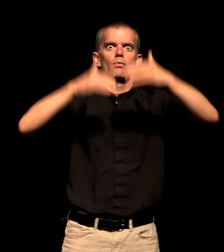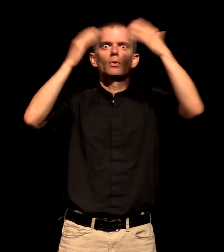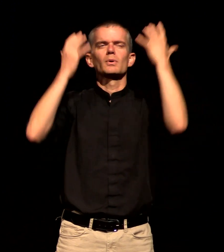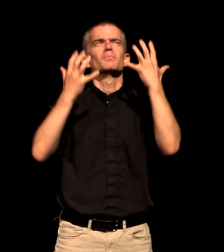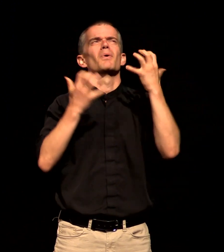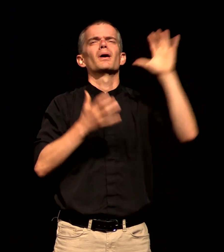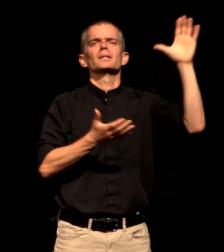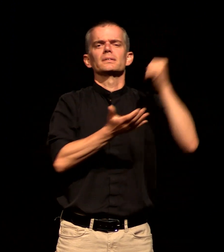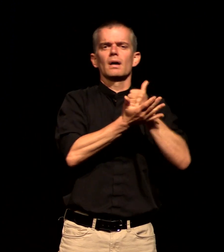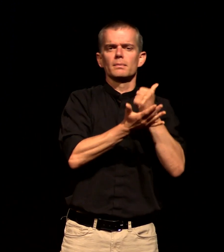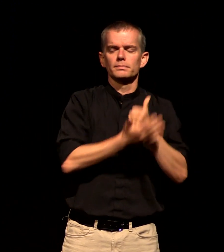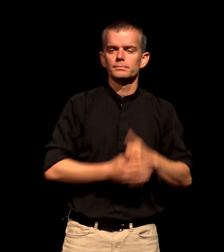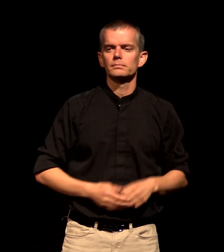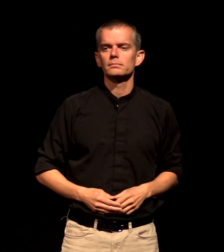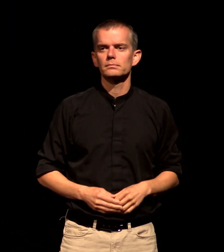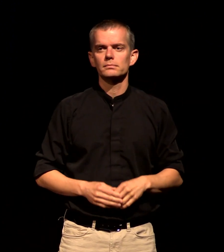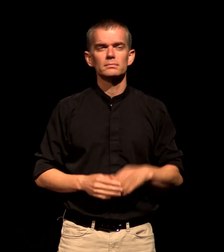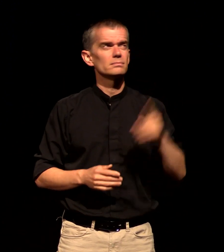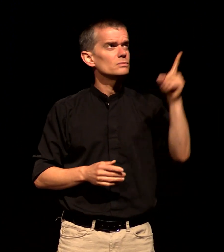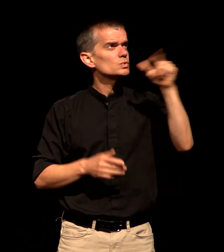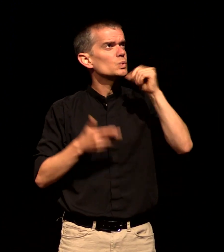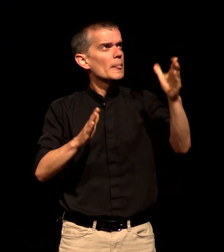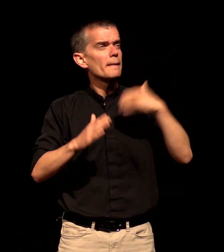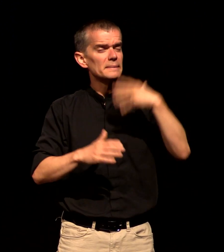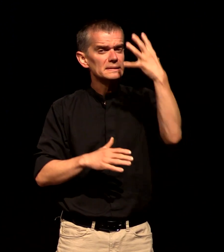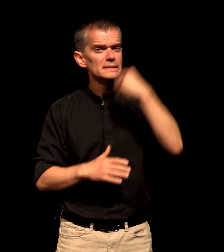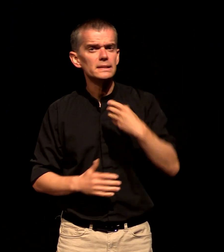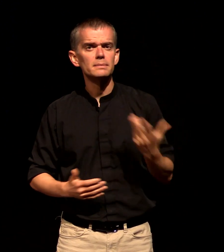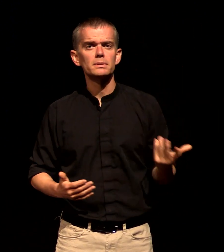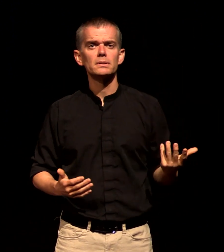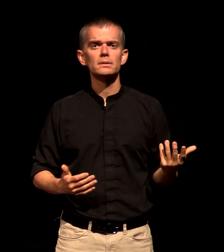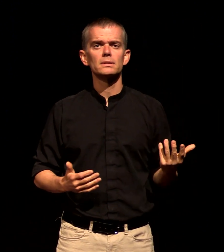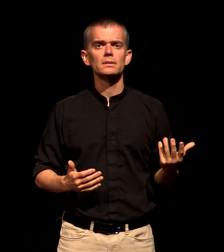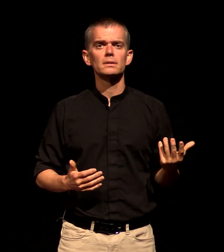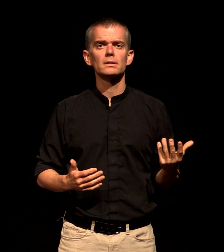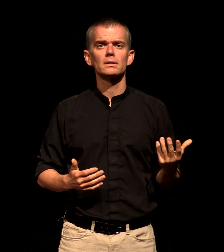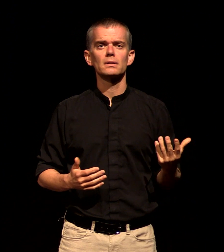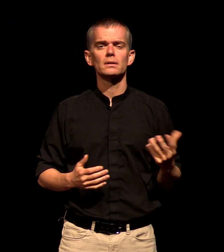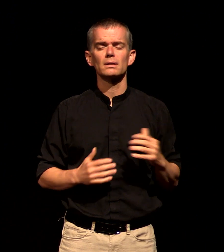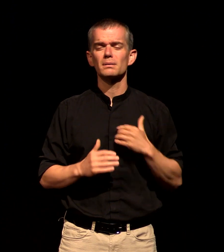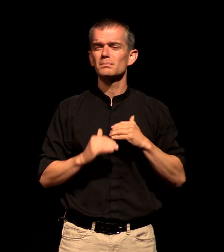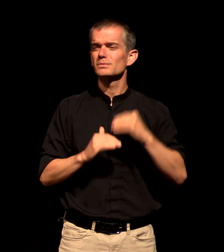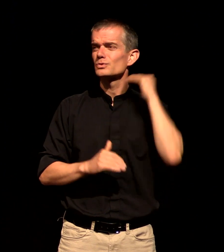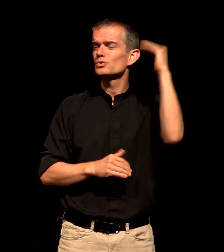help. You don't let me sleep. I am too distressed even to pray.